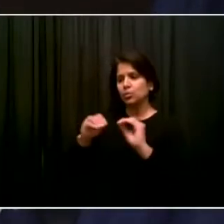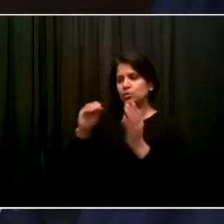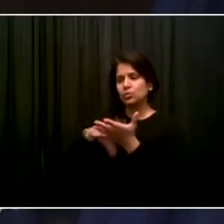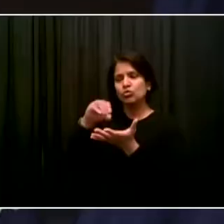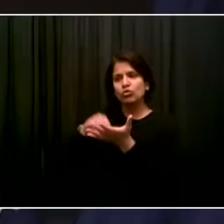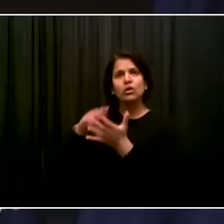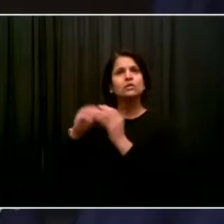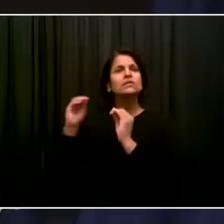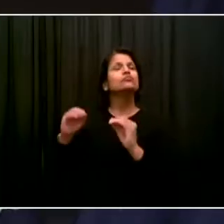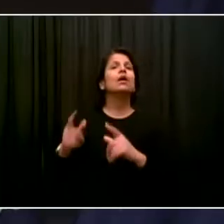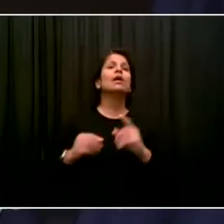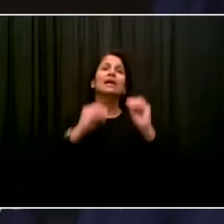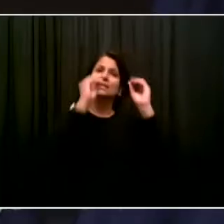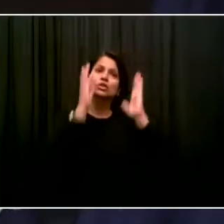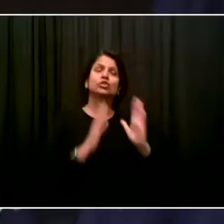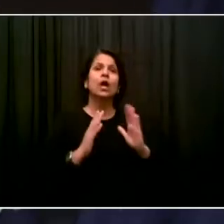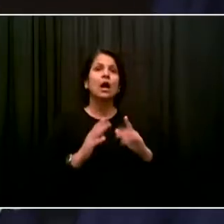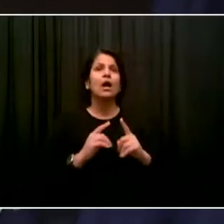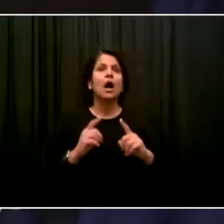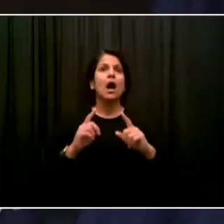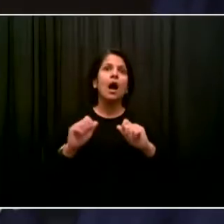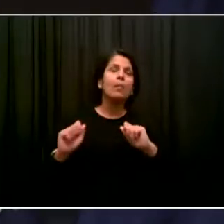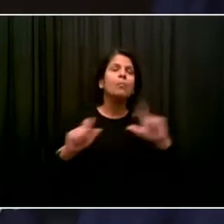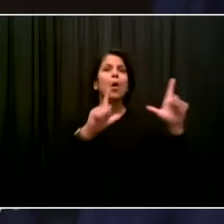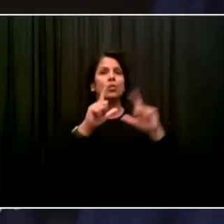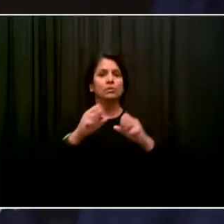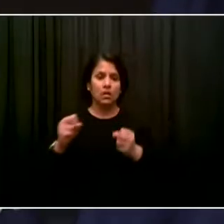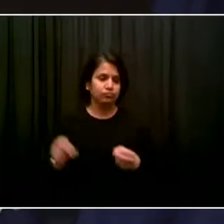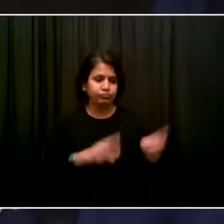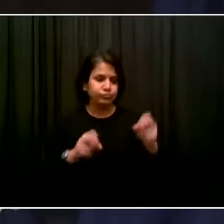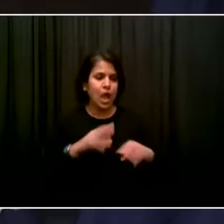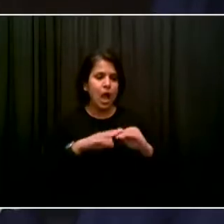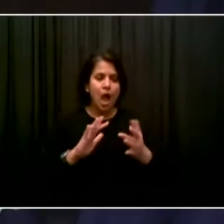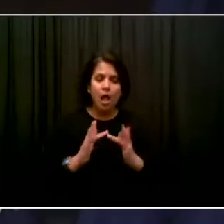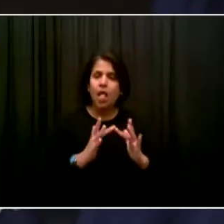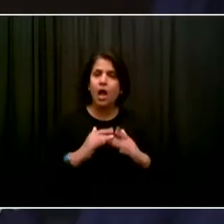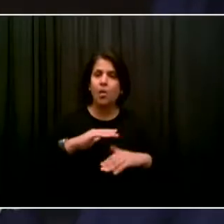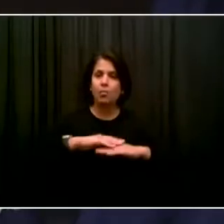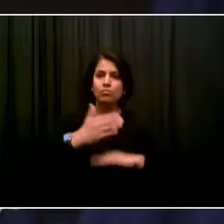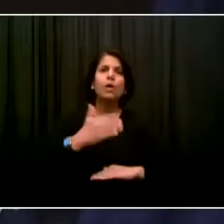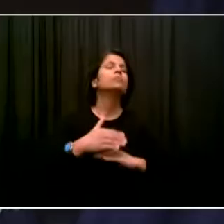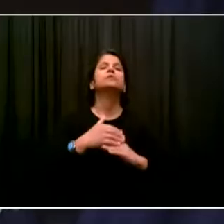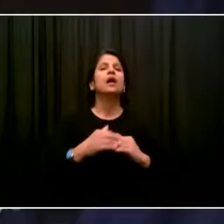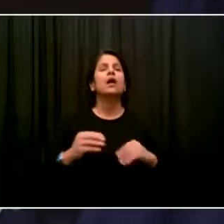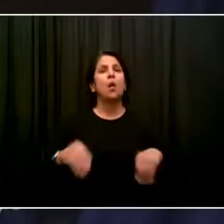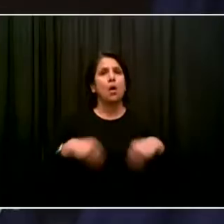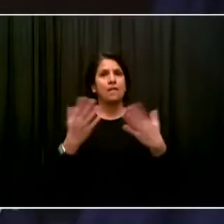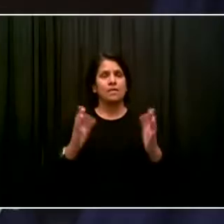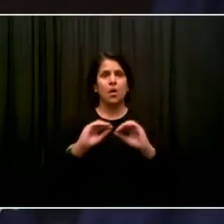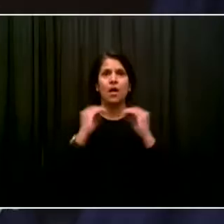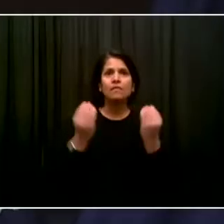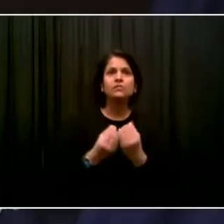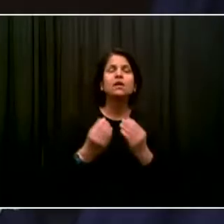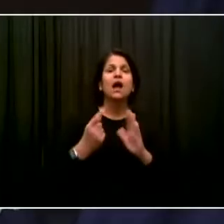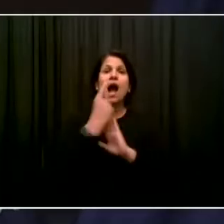OF BAICS ASSIGNMENTS.